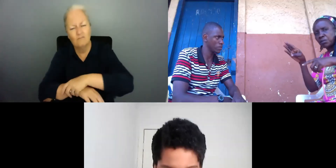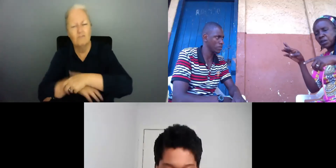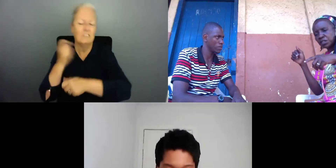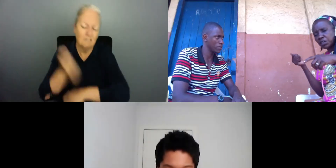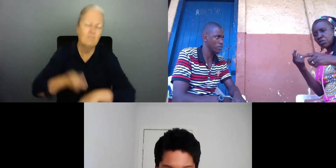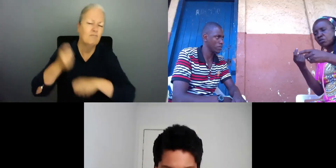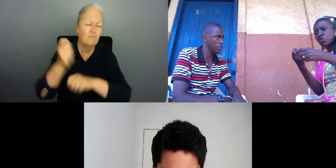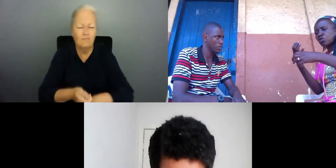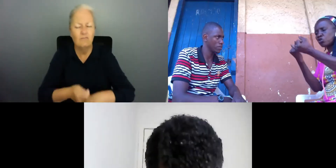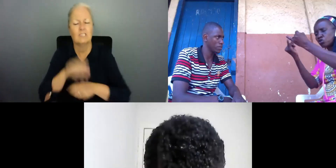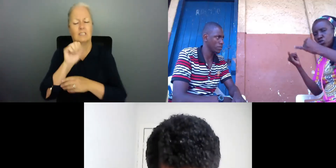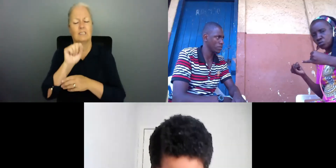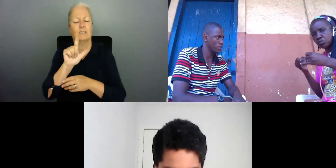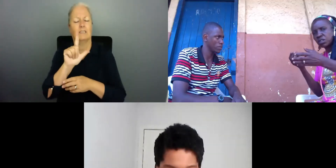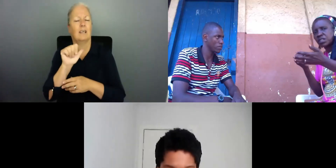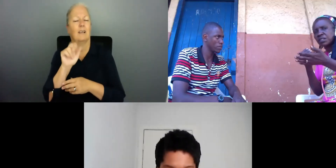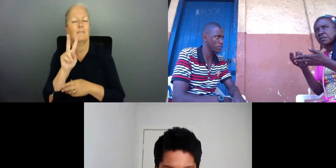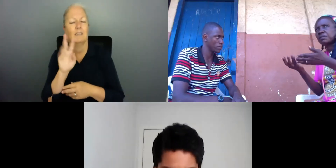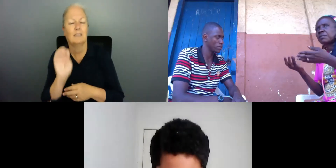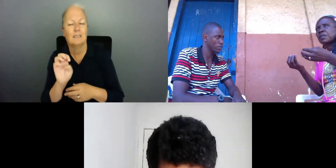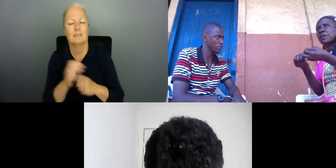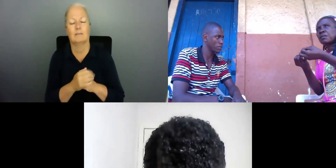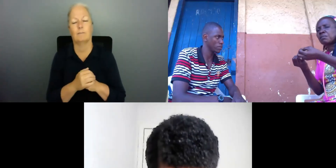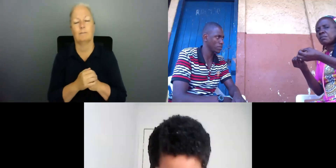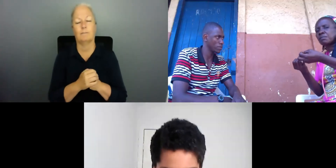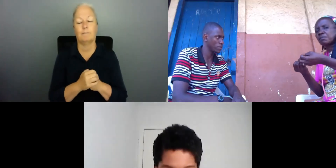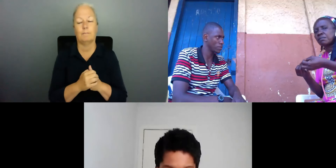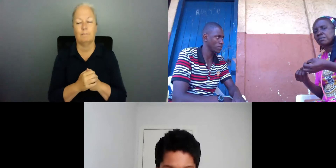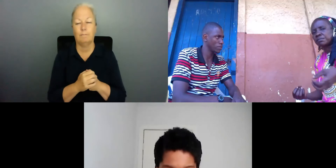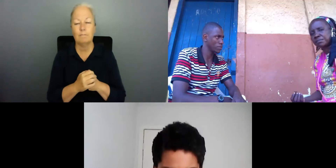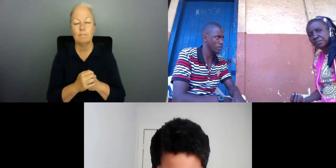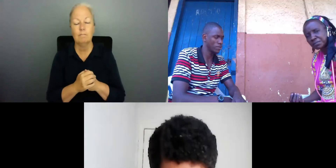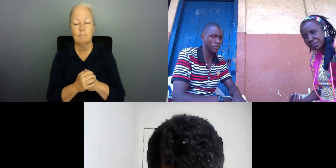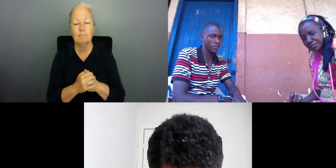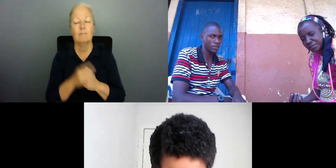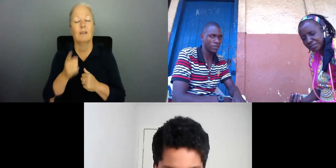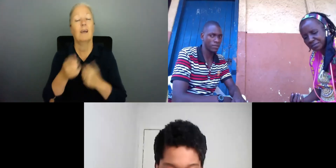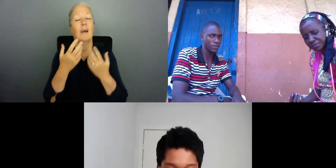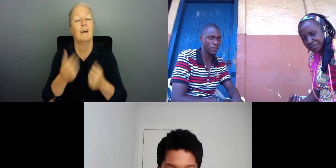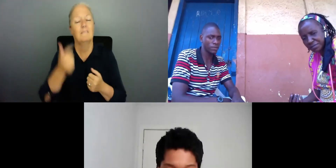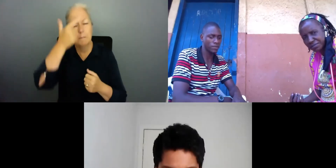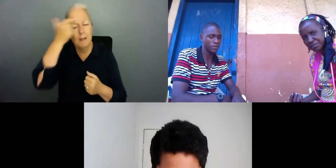statistics currently my nation is composed mostly of black people and women beyond that